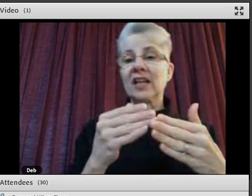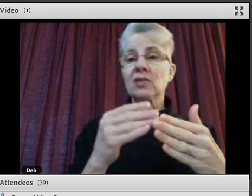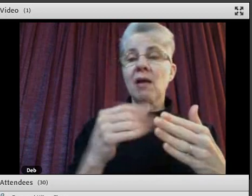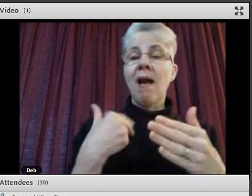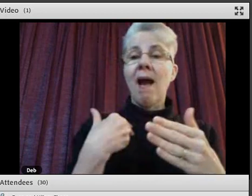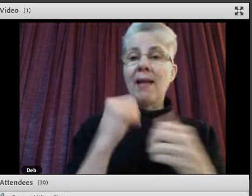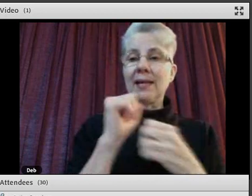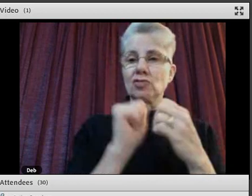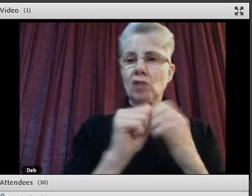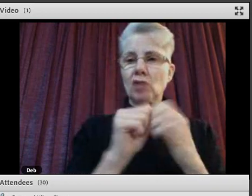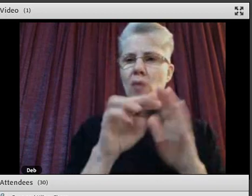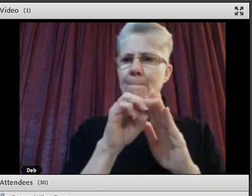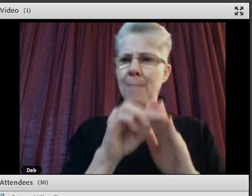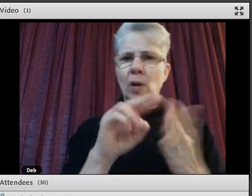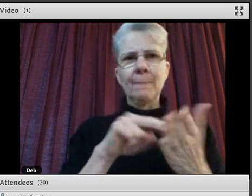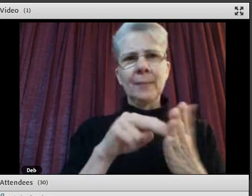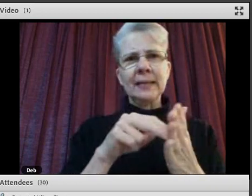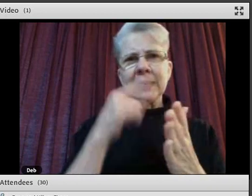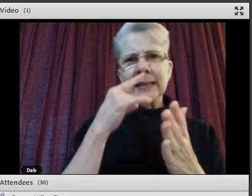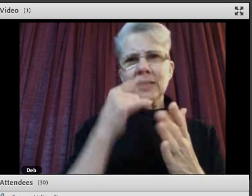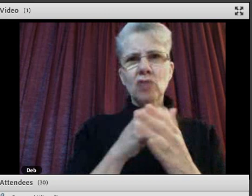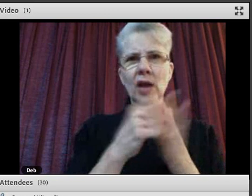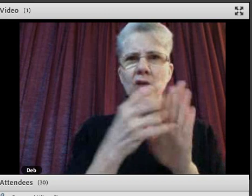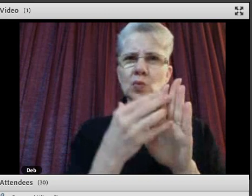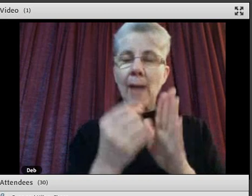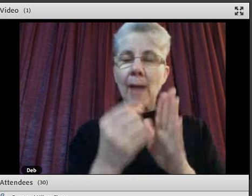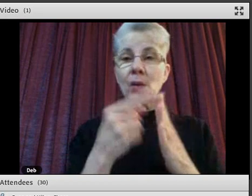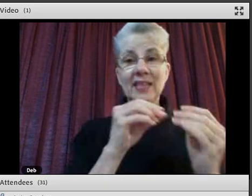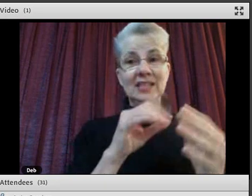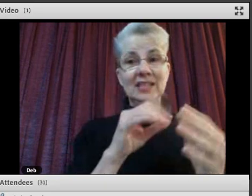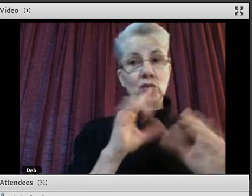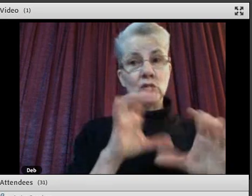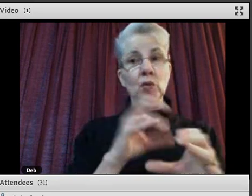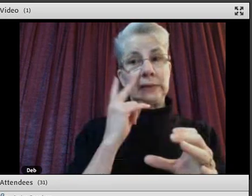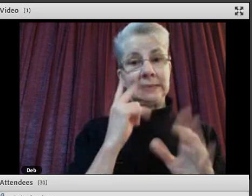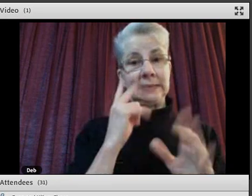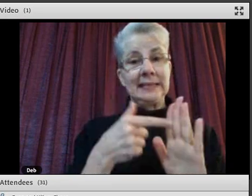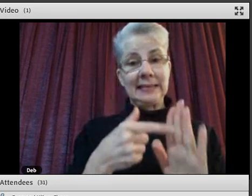In other words, the kids are trying to exactly recreate what the teachers are doing. You can see an example down here.